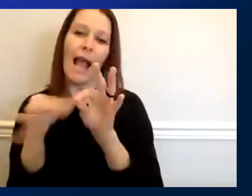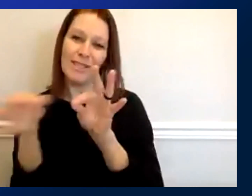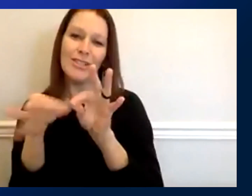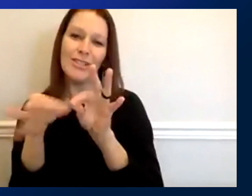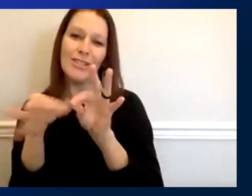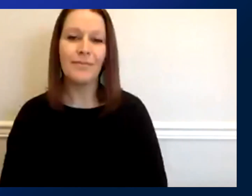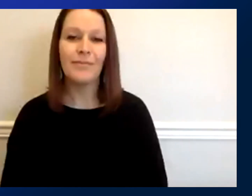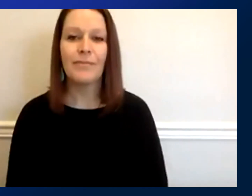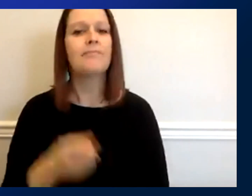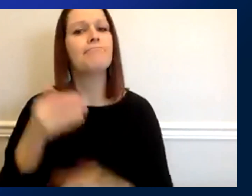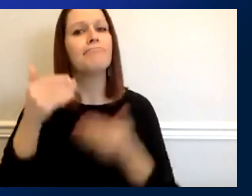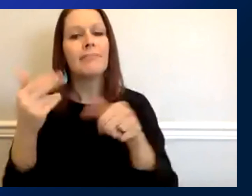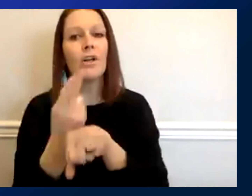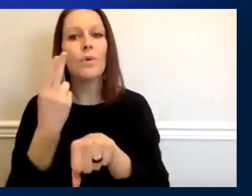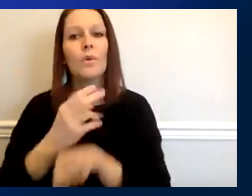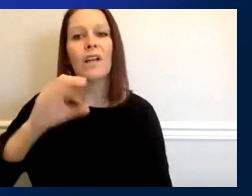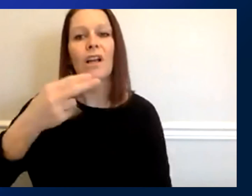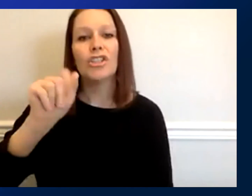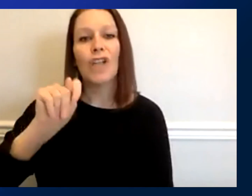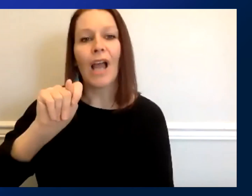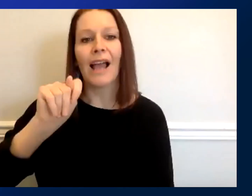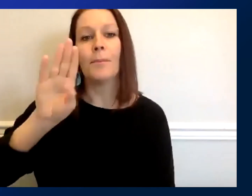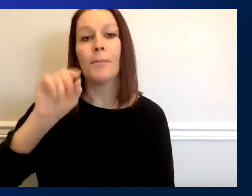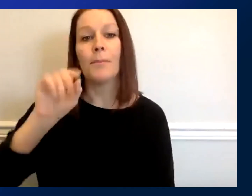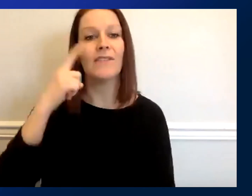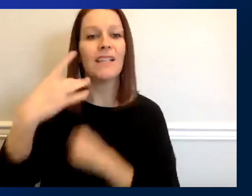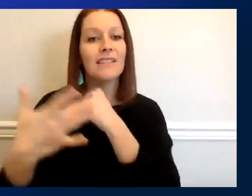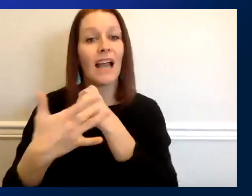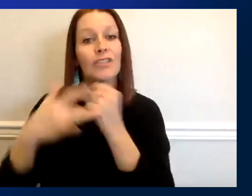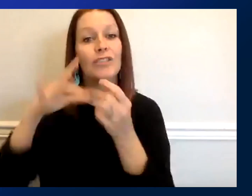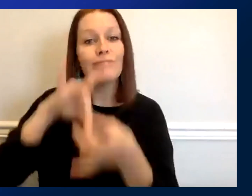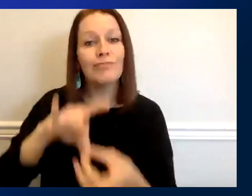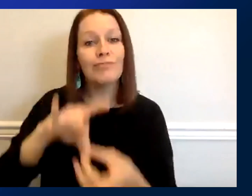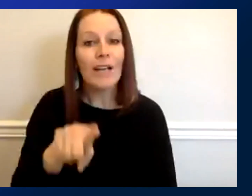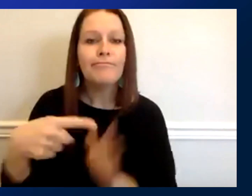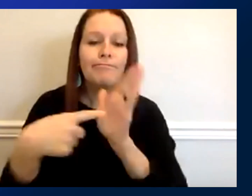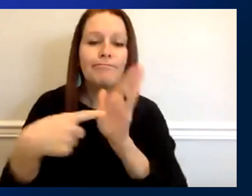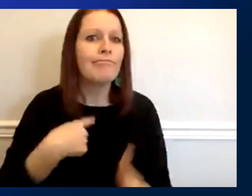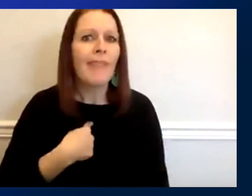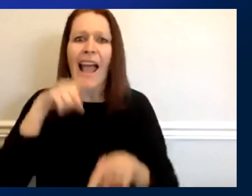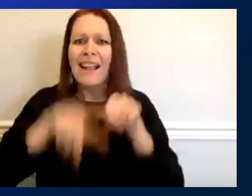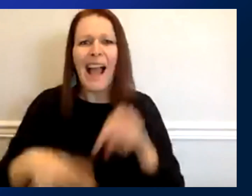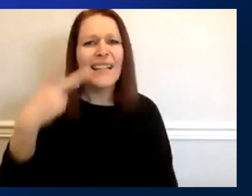please use the chat box for technology related questions such as i can't see the presenter and